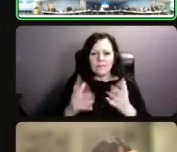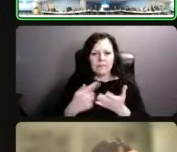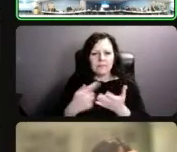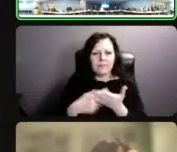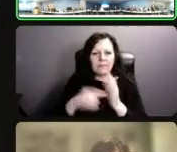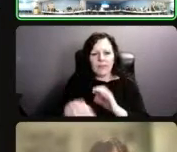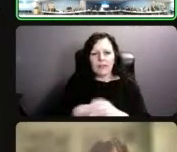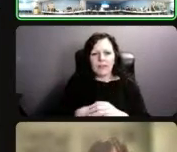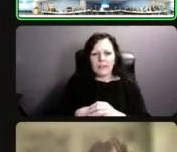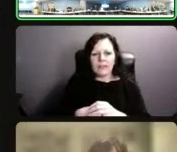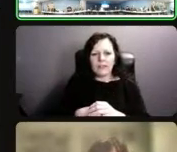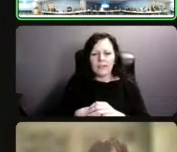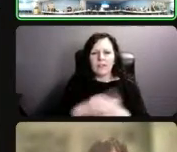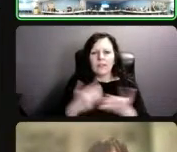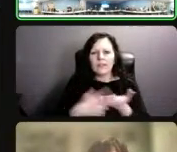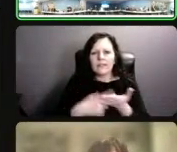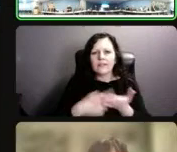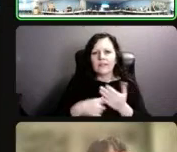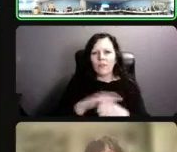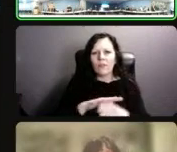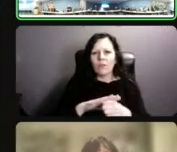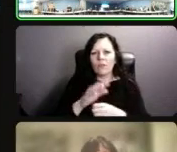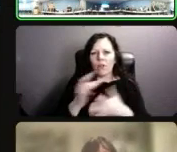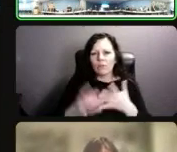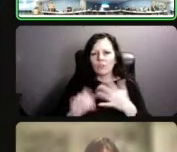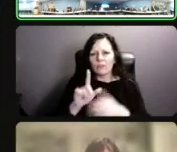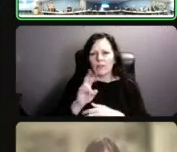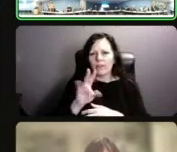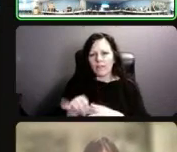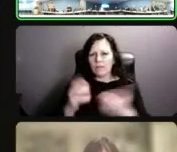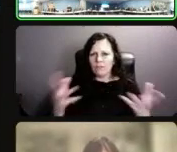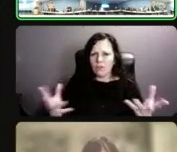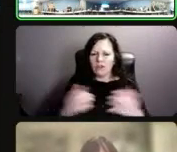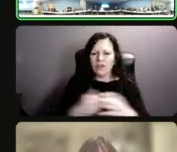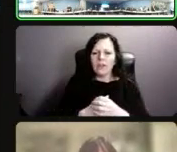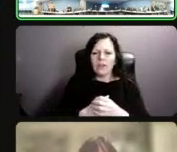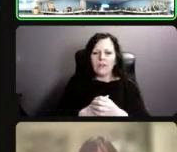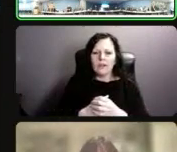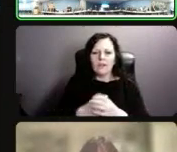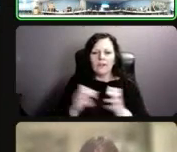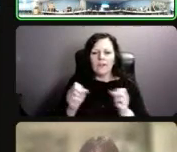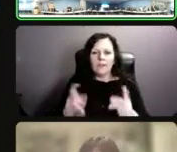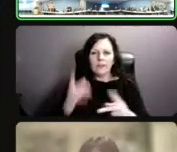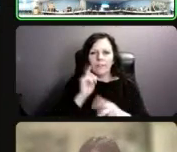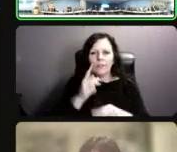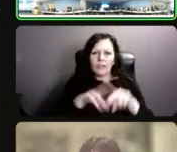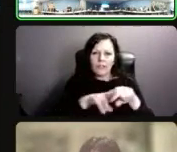HAVE DRAWBKS. IT AO HAS SOME STRENHS.